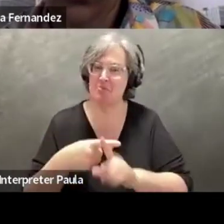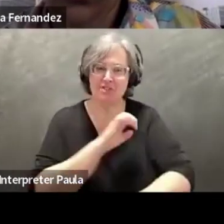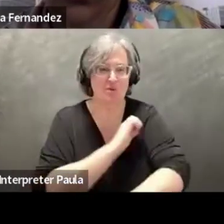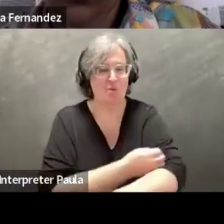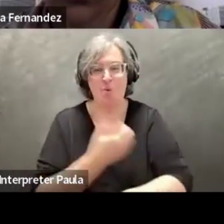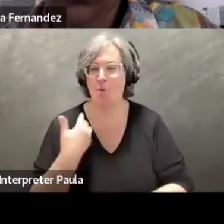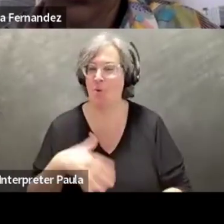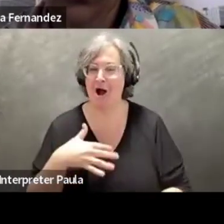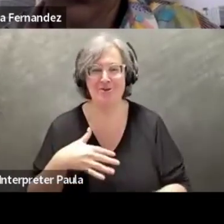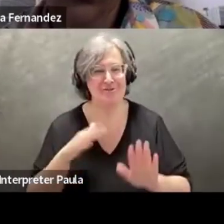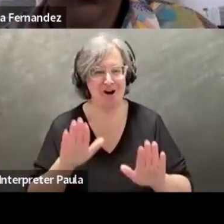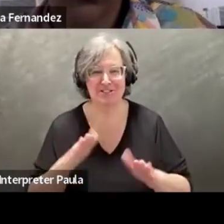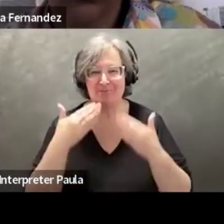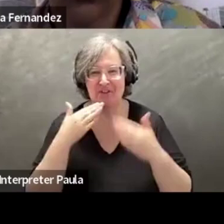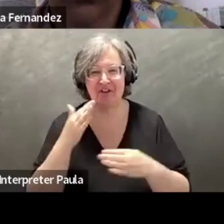Thank you for sharing, Santa,